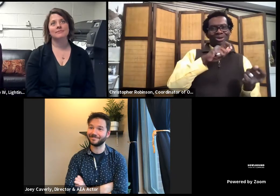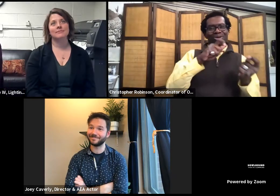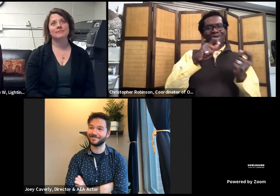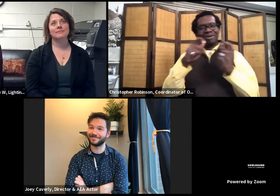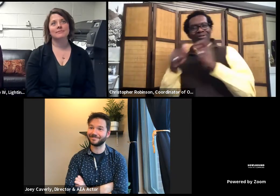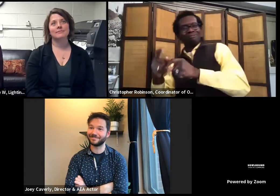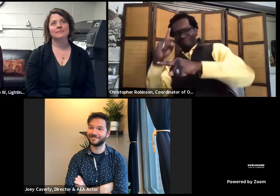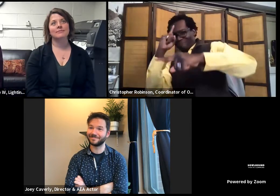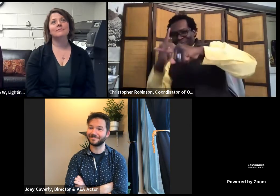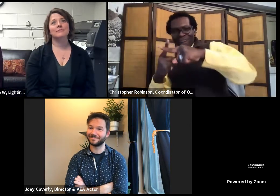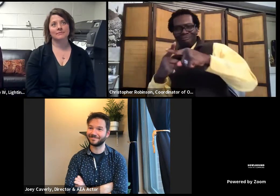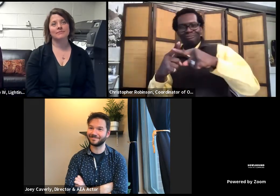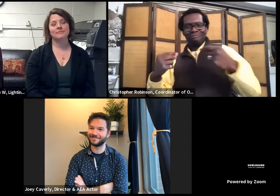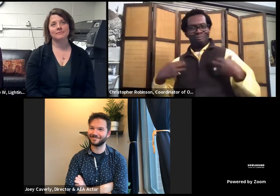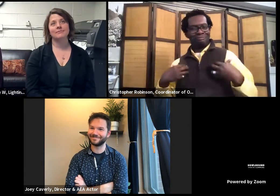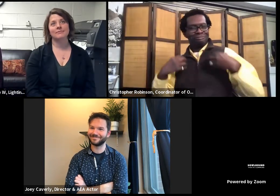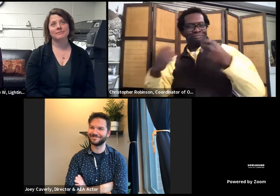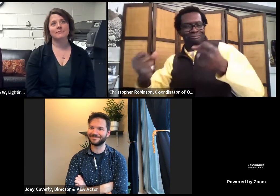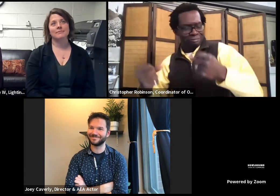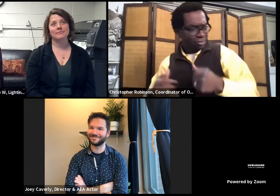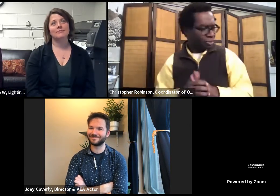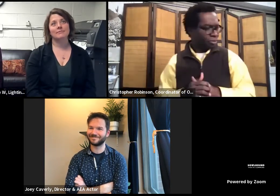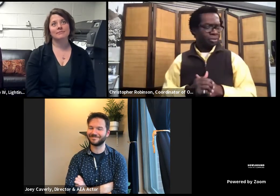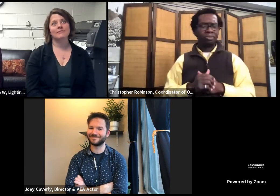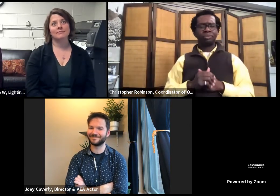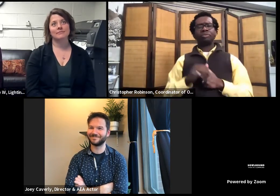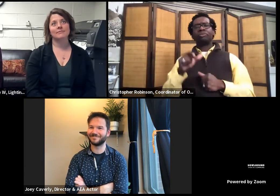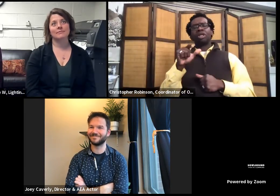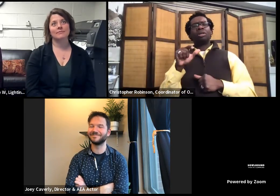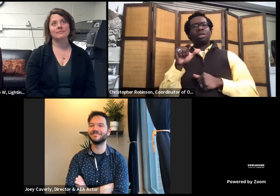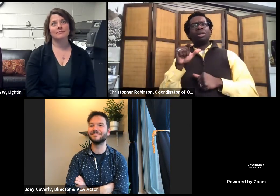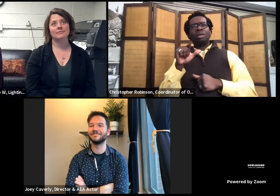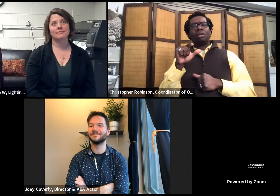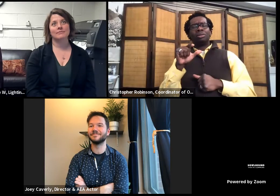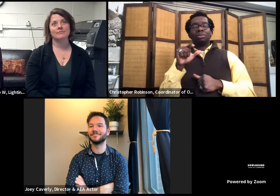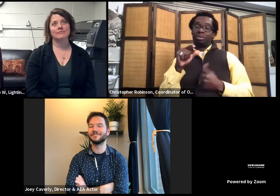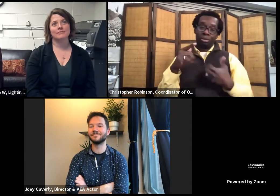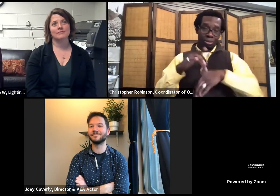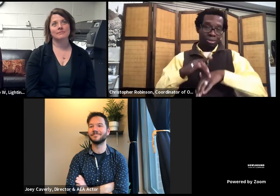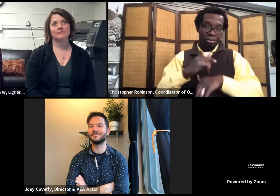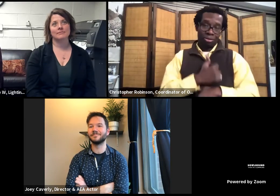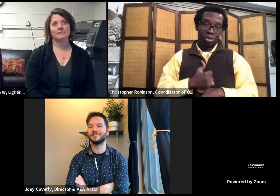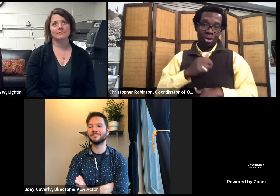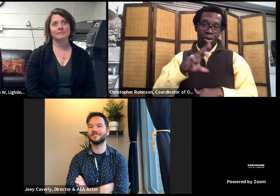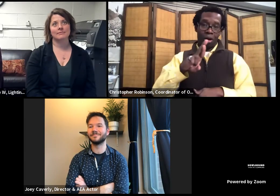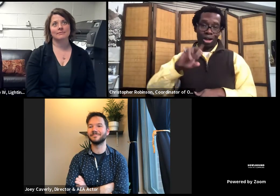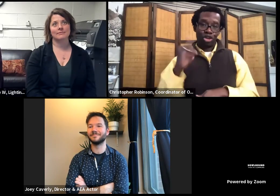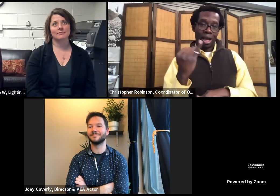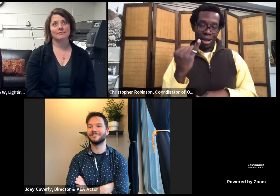Go back to that fear and turning that into a positive, affirming it, and a healthier experience.